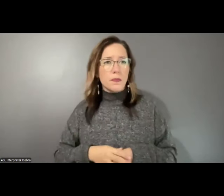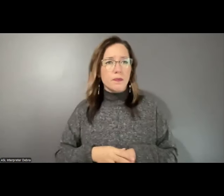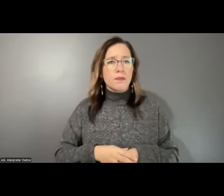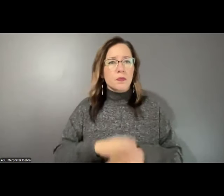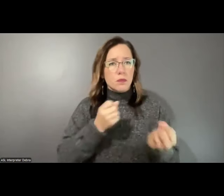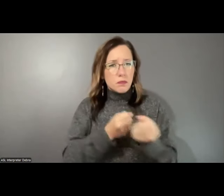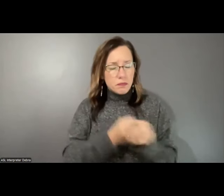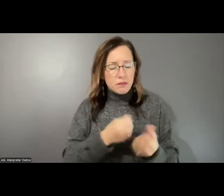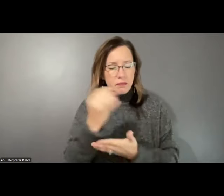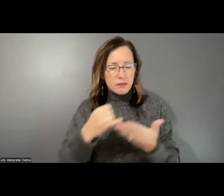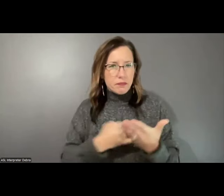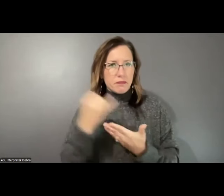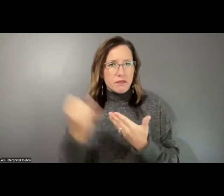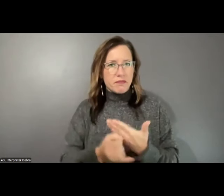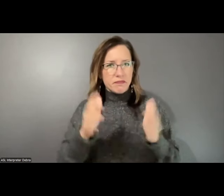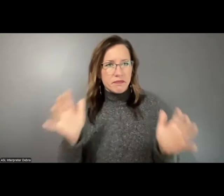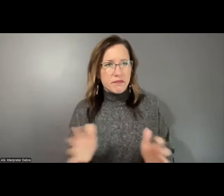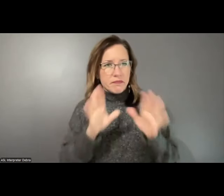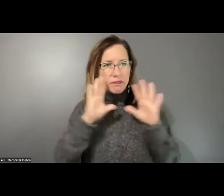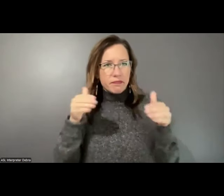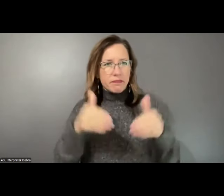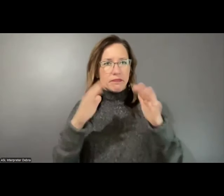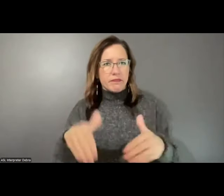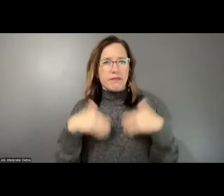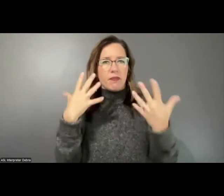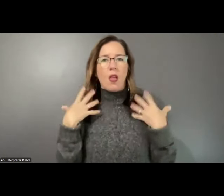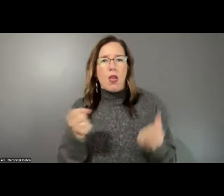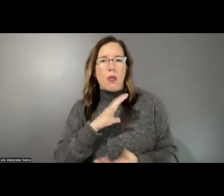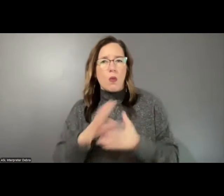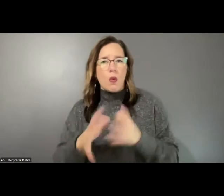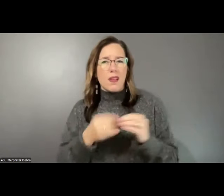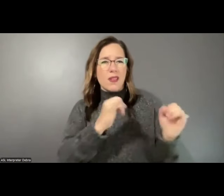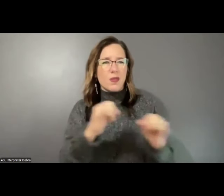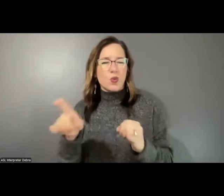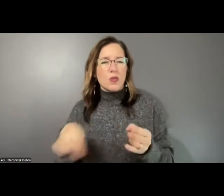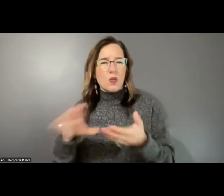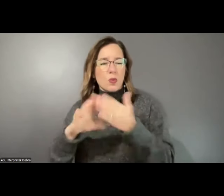advancing the health and well-being of individuals and communities. Invest in organizational capacity